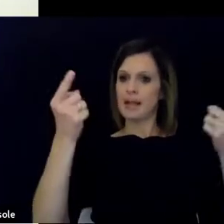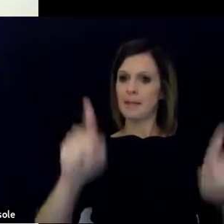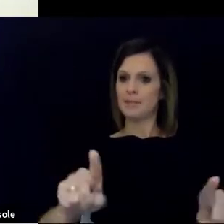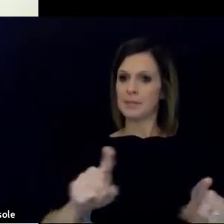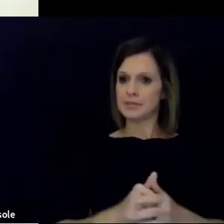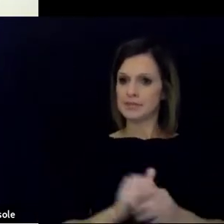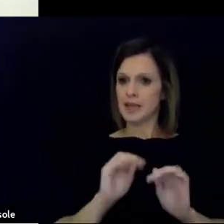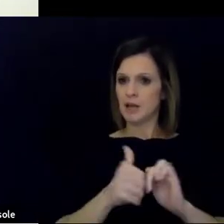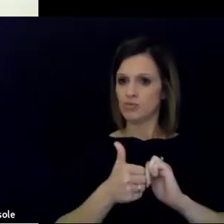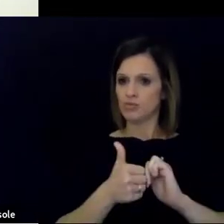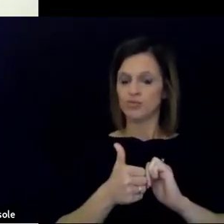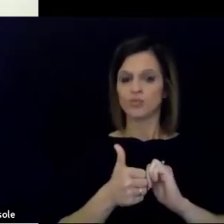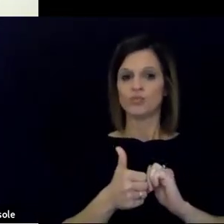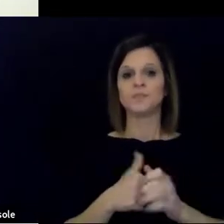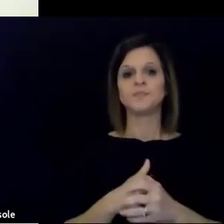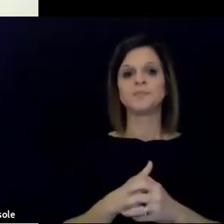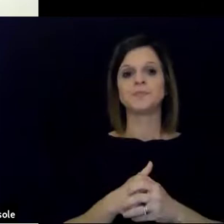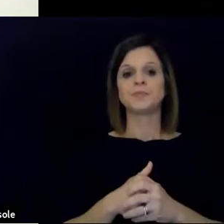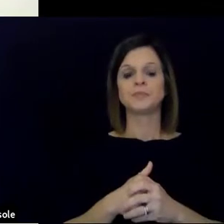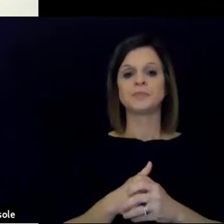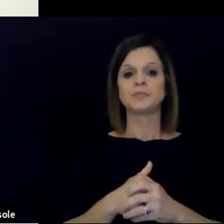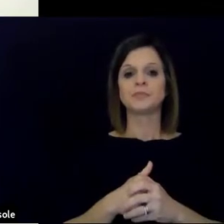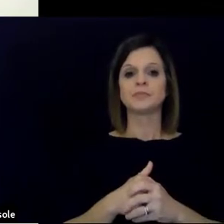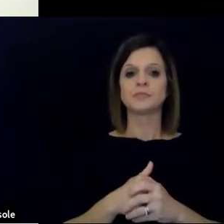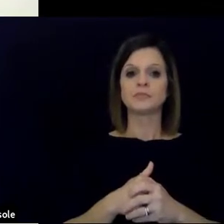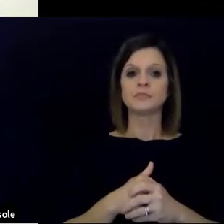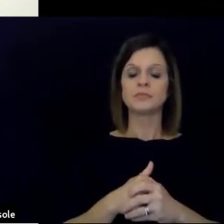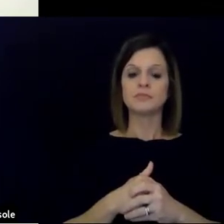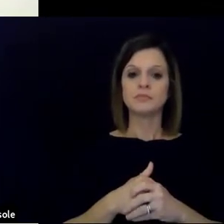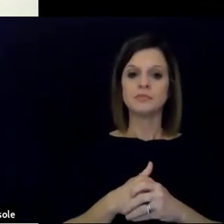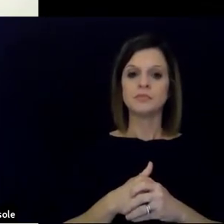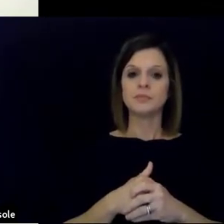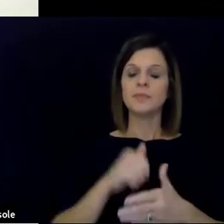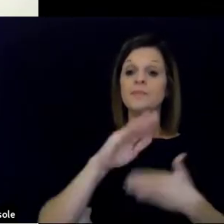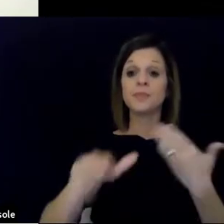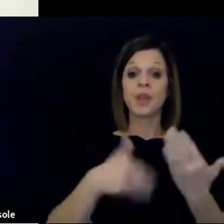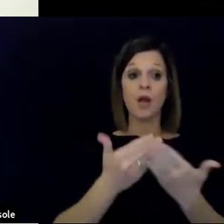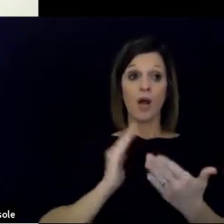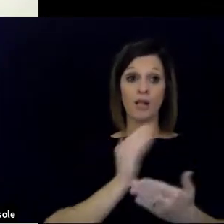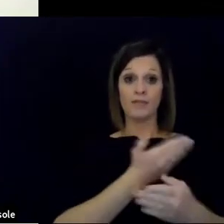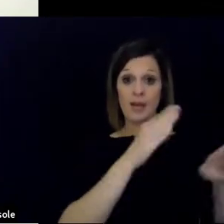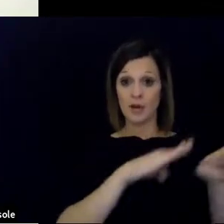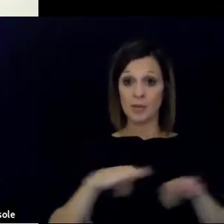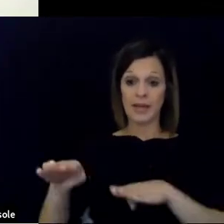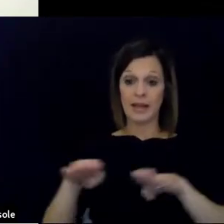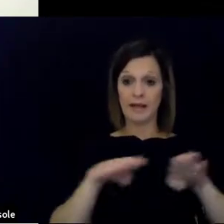We organize all of our behaviors around our goals, goal-directed behavior.